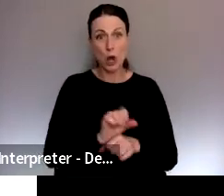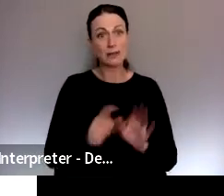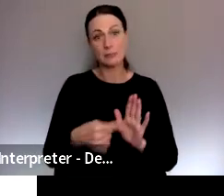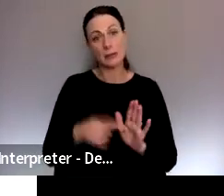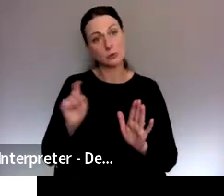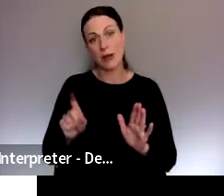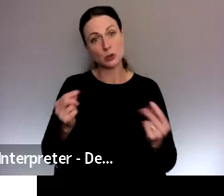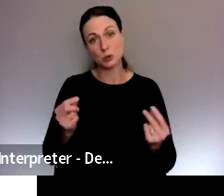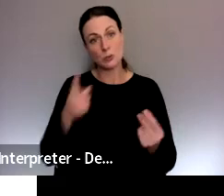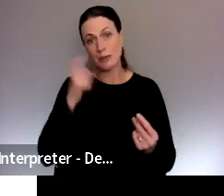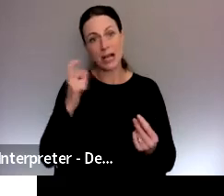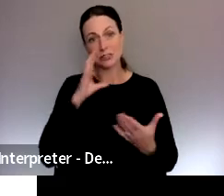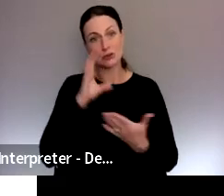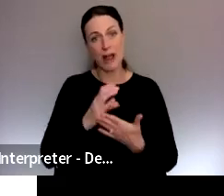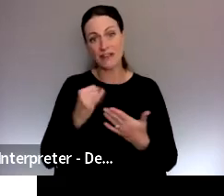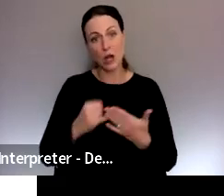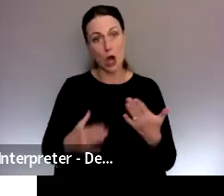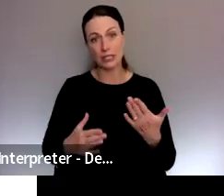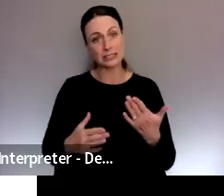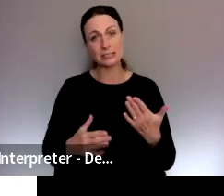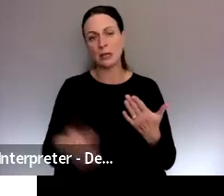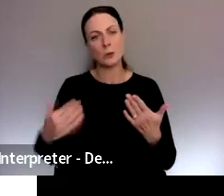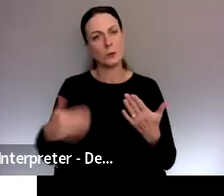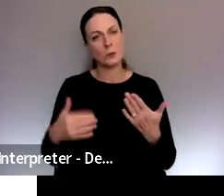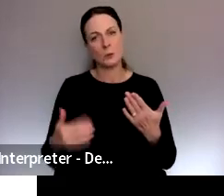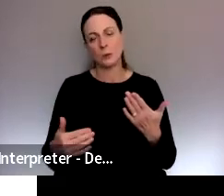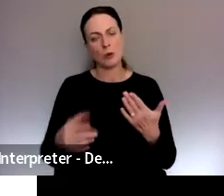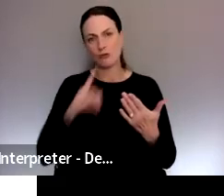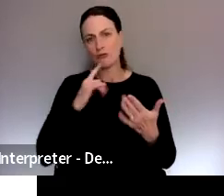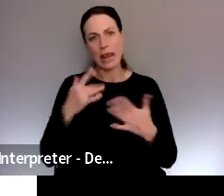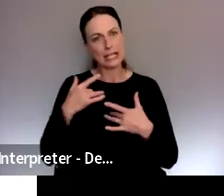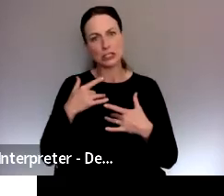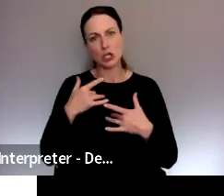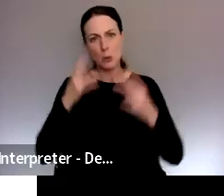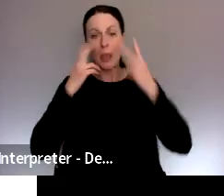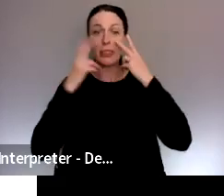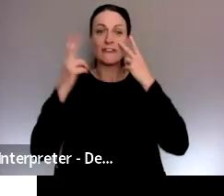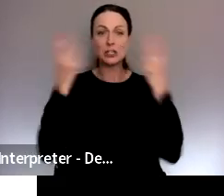that sometimes you have to do because graphic artists are really concerned with the visual,